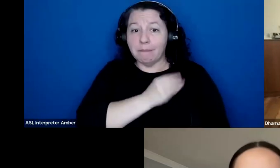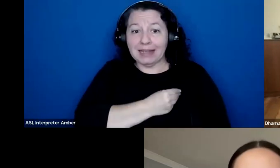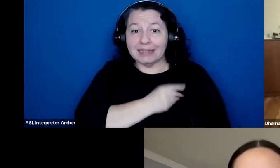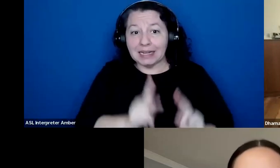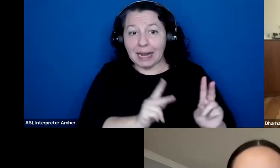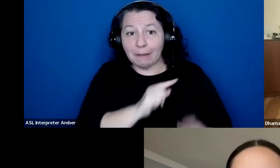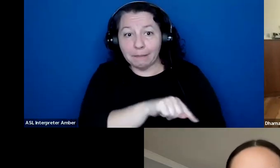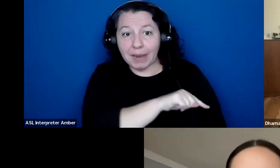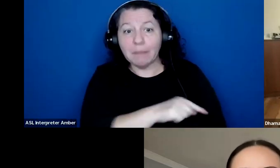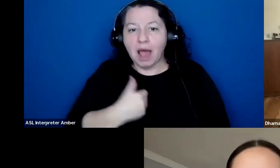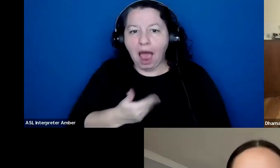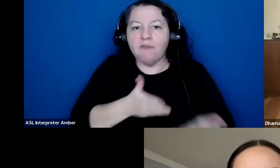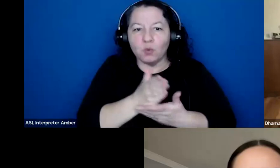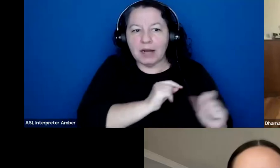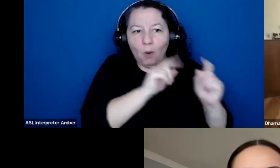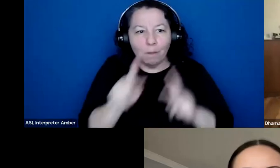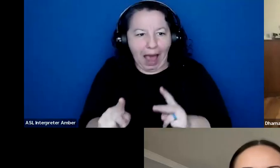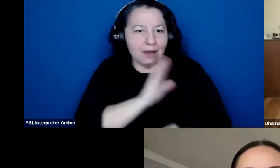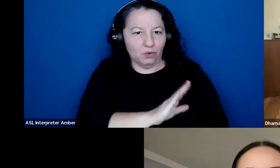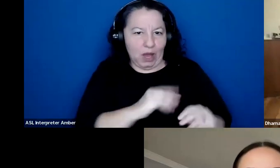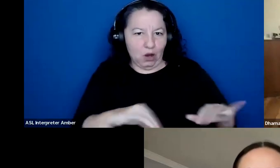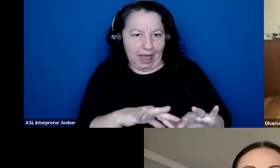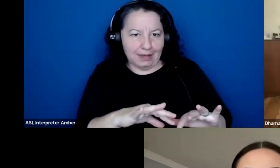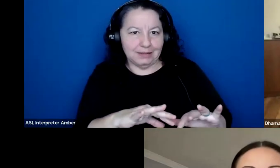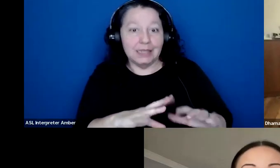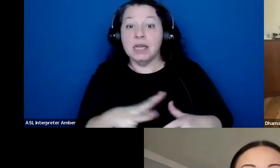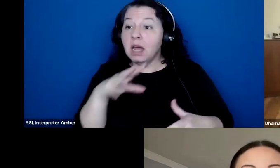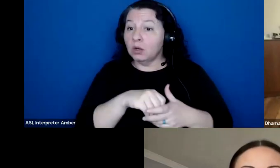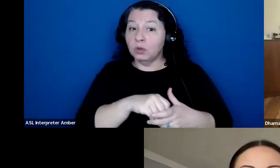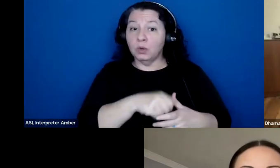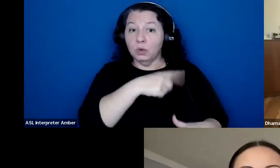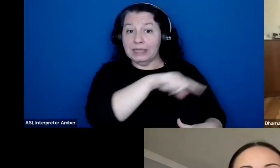have the right to return and that also includes them getting their land back.